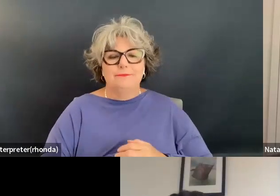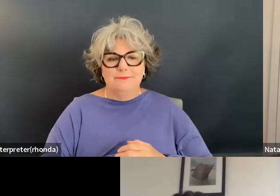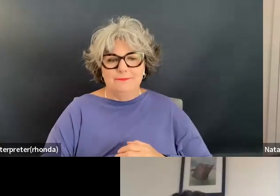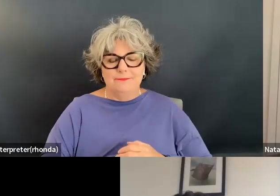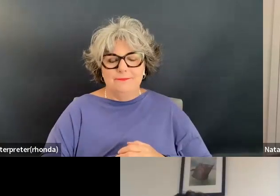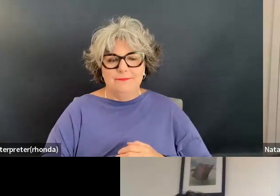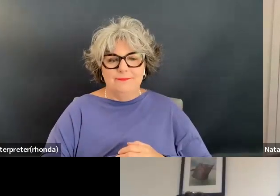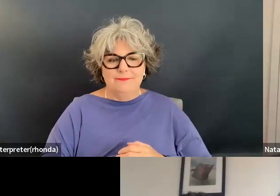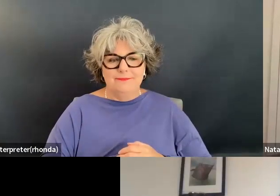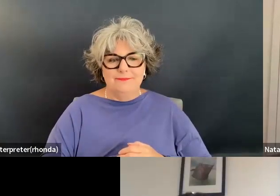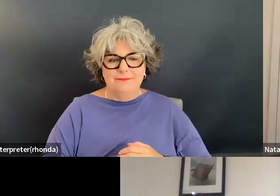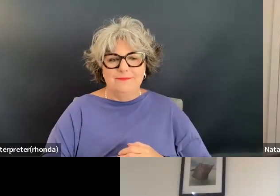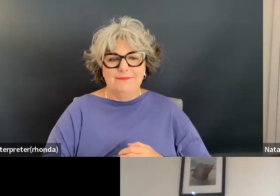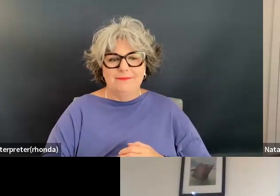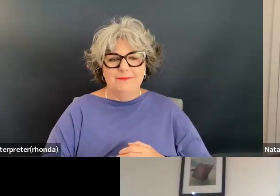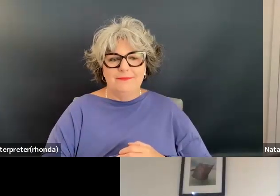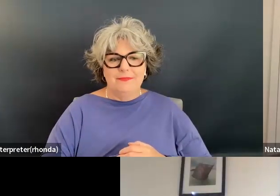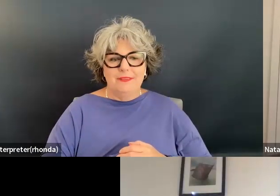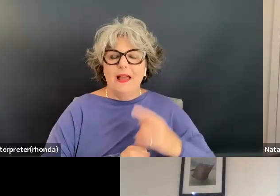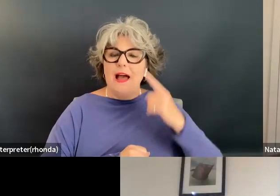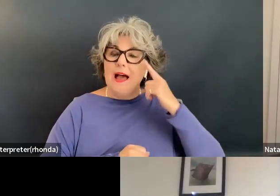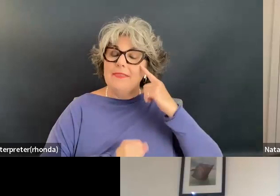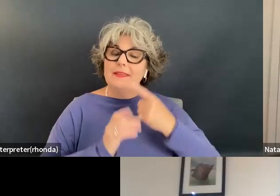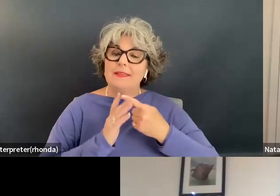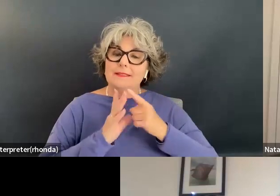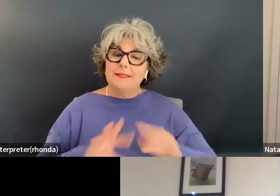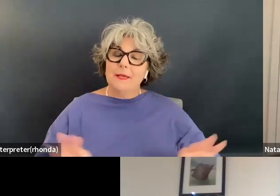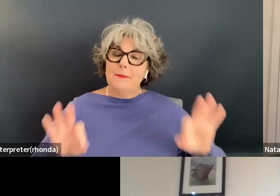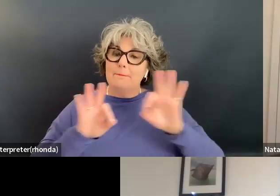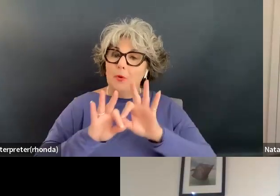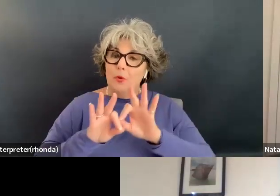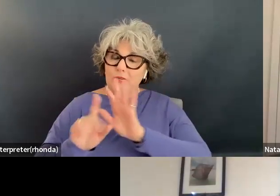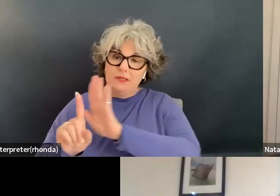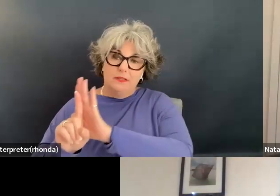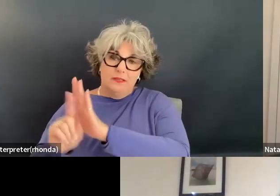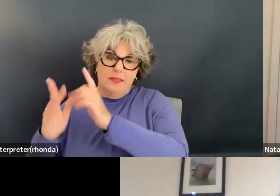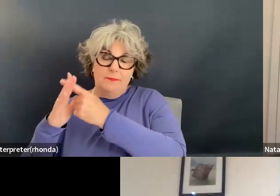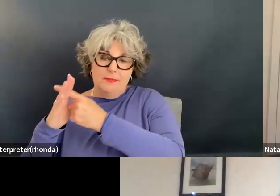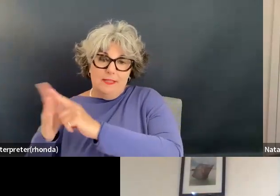it's very important that it starts with that, with her, because she helped me a lot to do this.